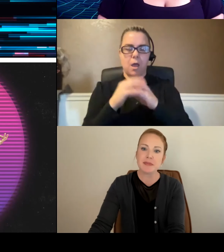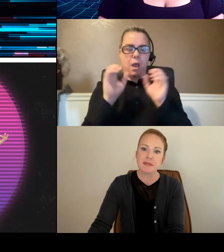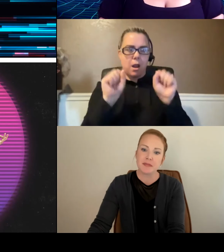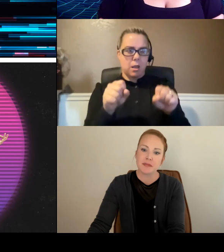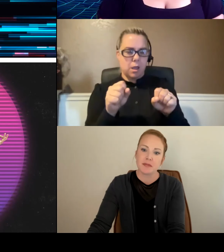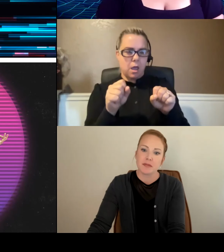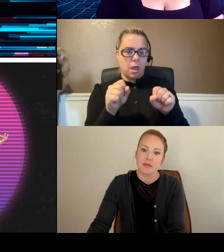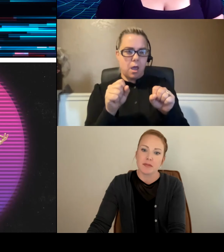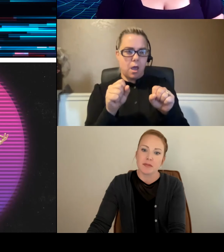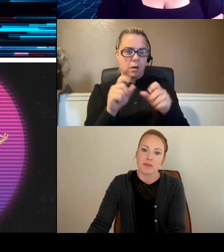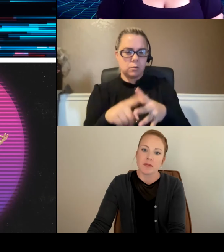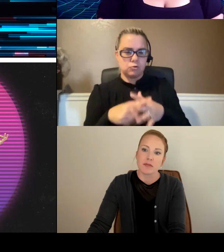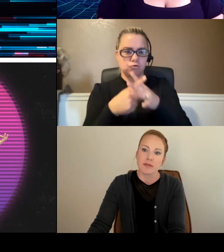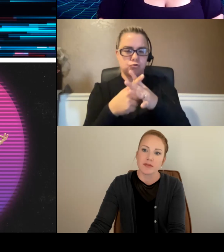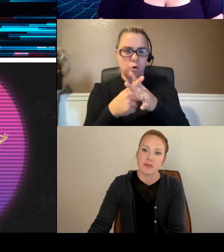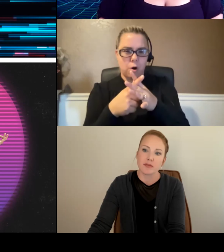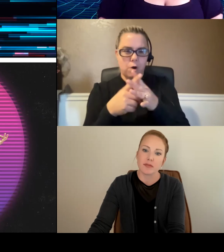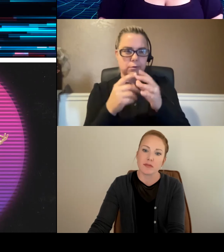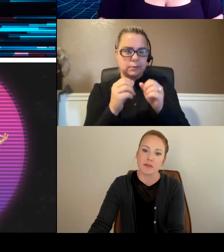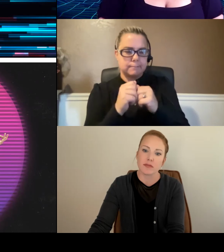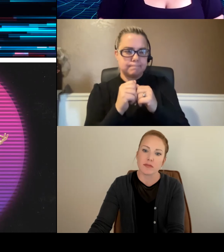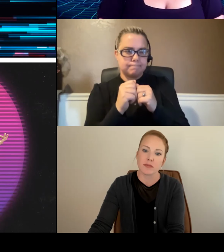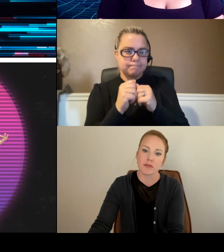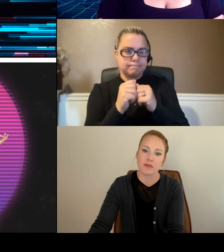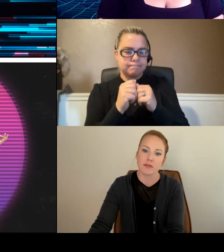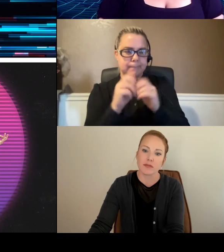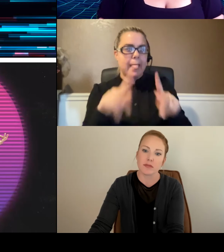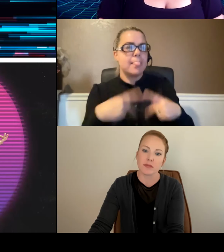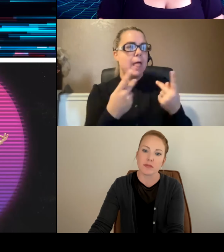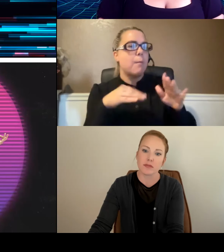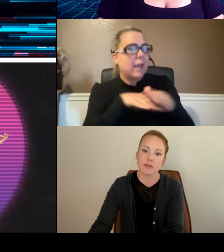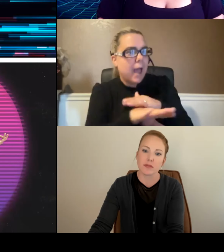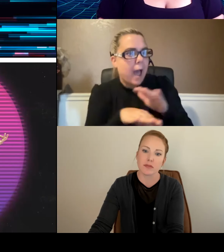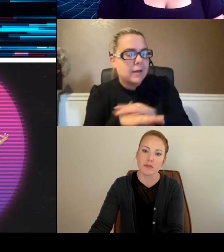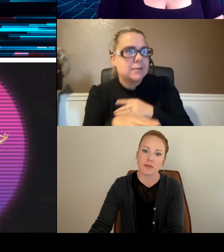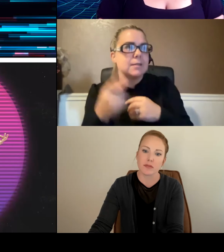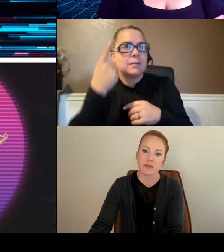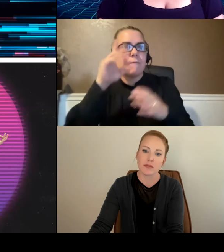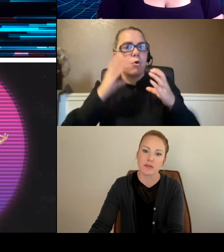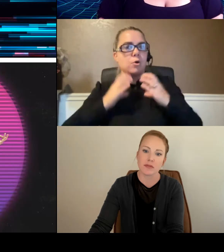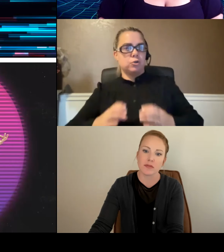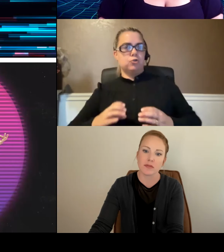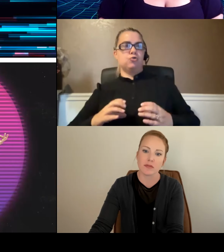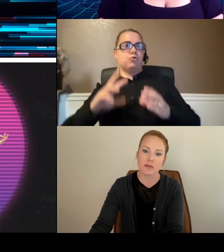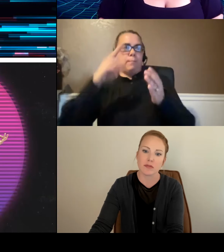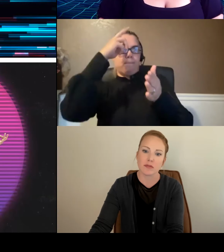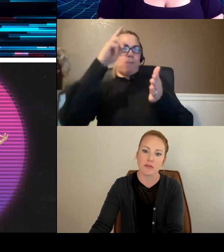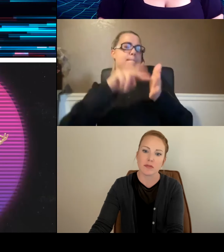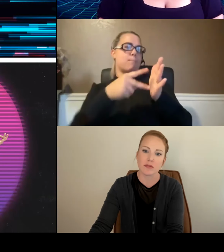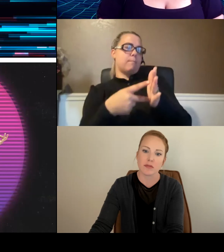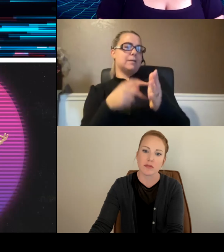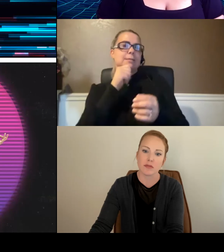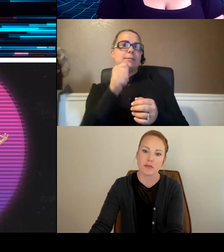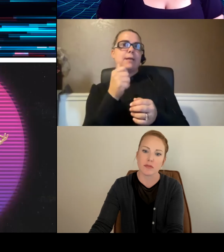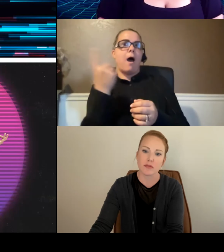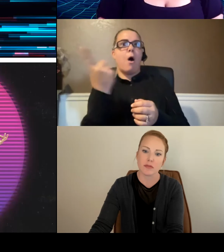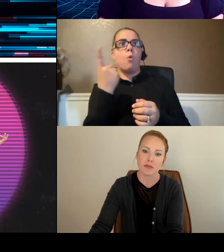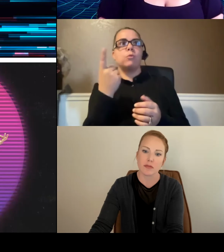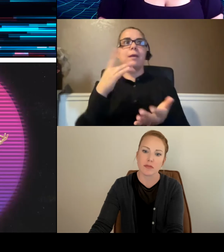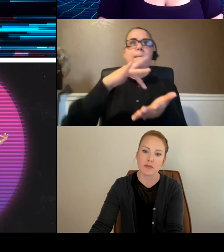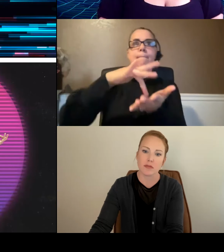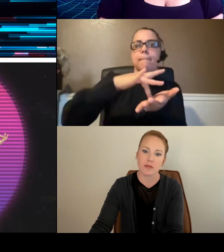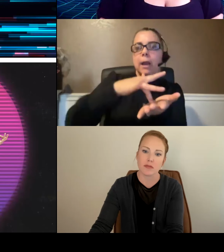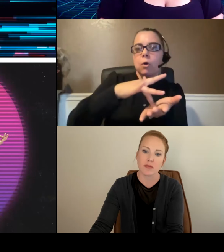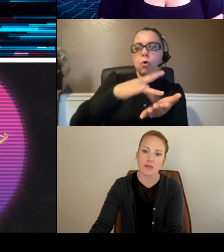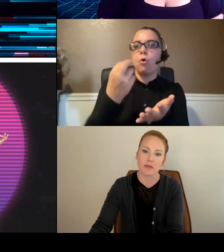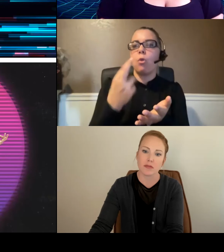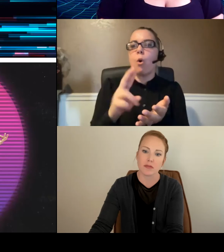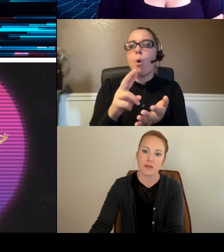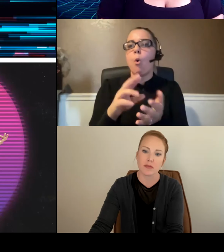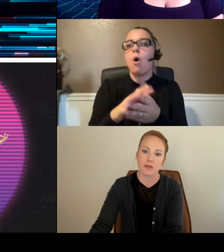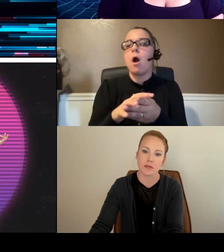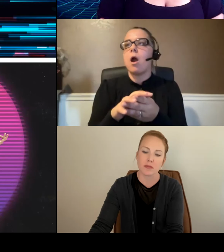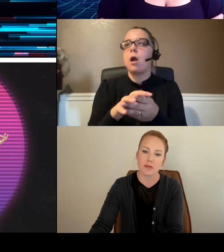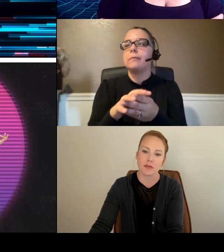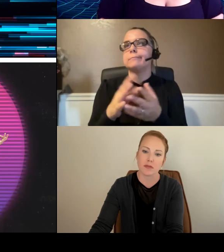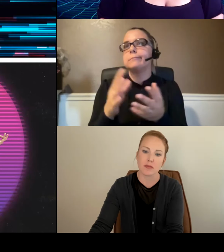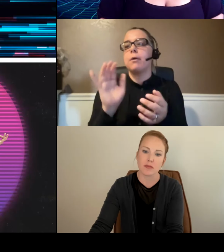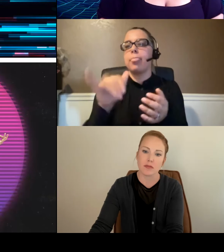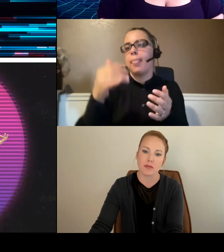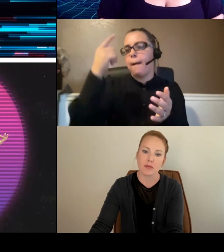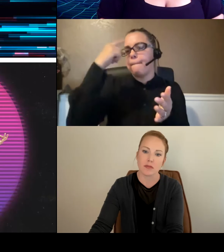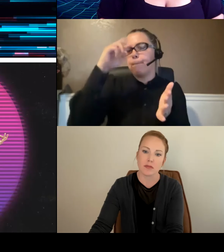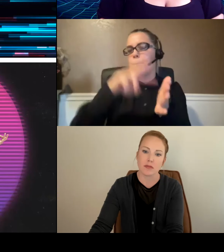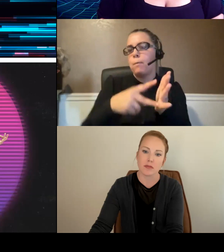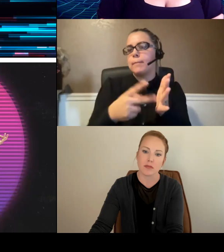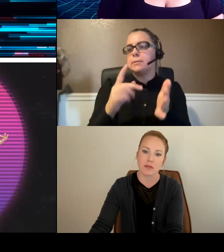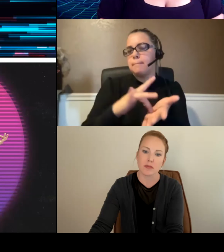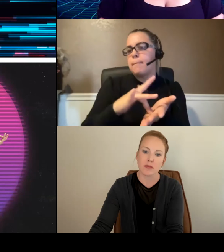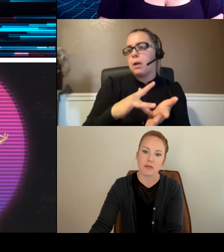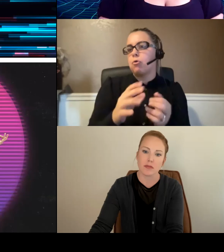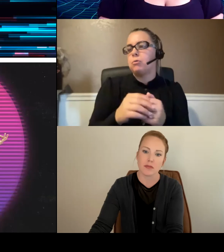gives access for a consumer base purpose. Not for a medical purpose. One of the main, I feel,